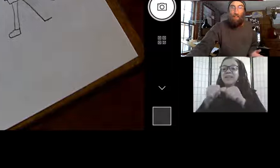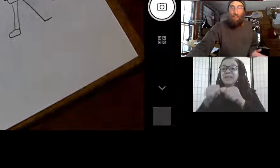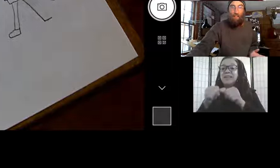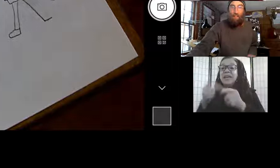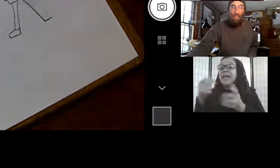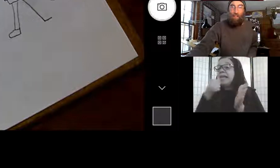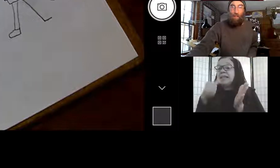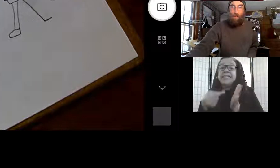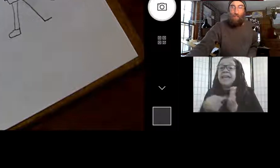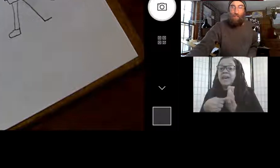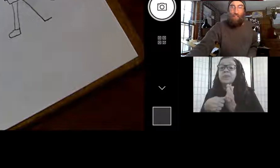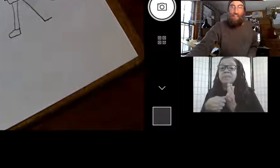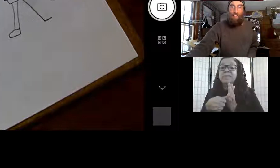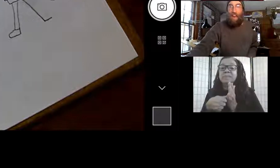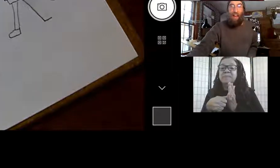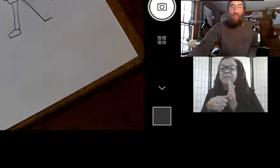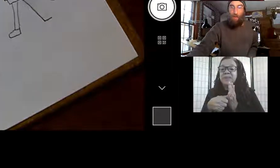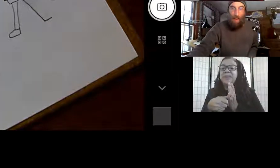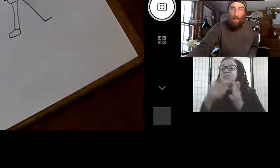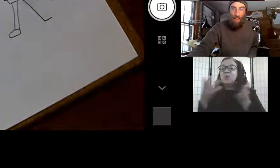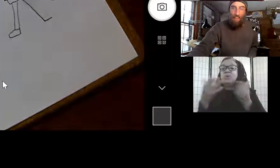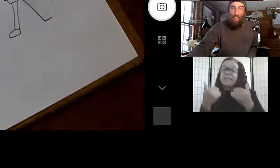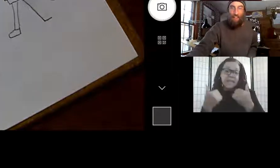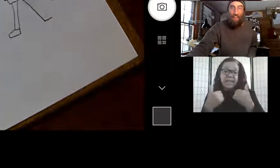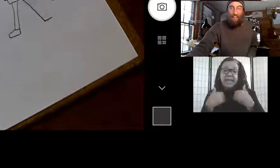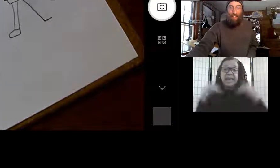So they're, they're just, they didn't even have their backpacks or anything,